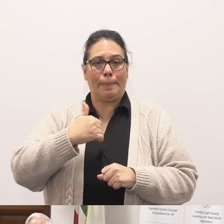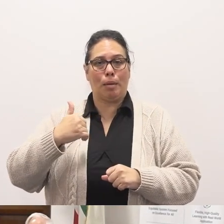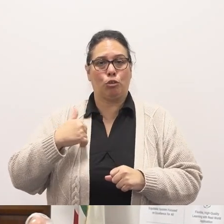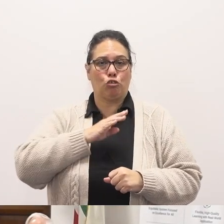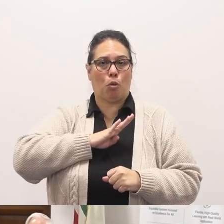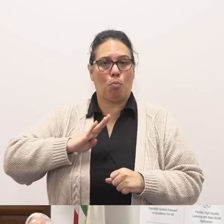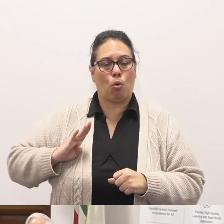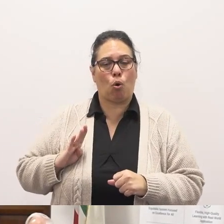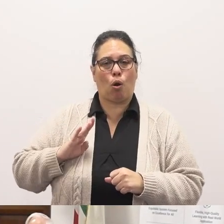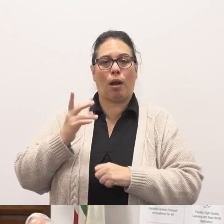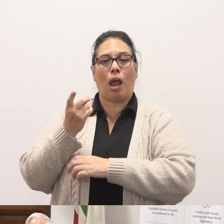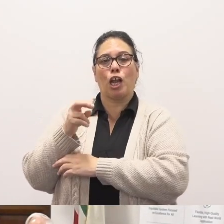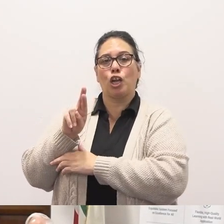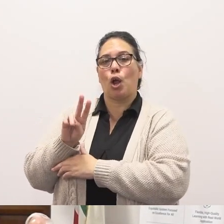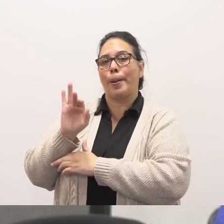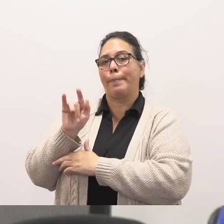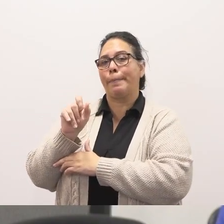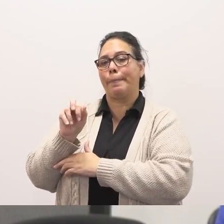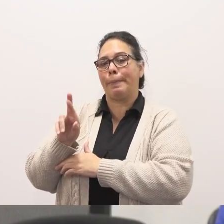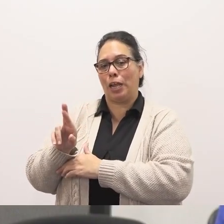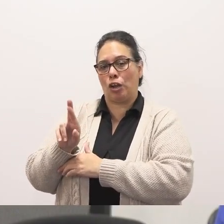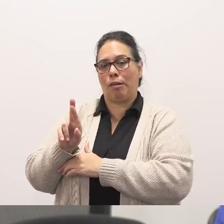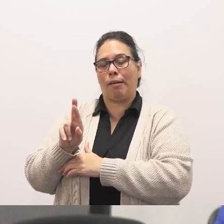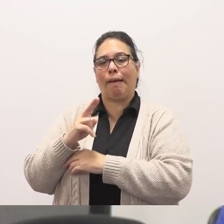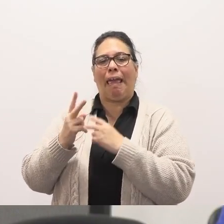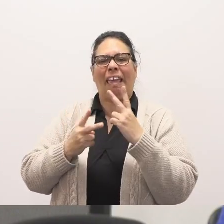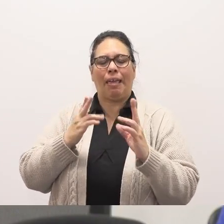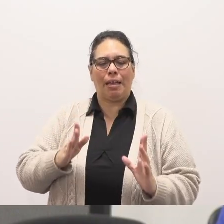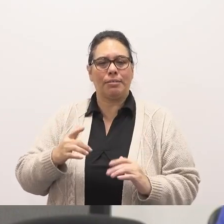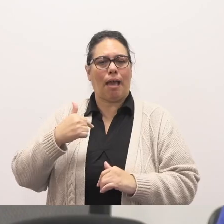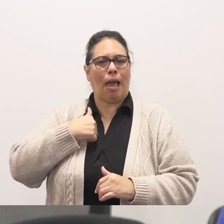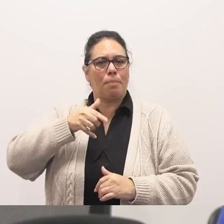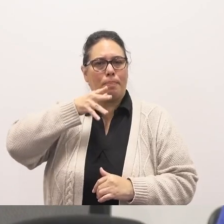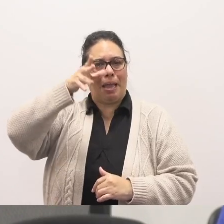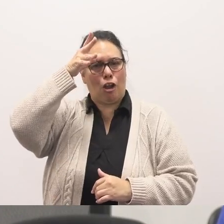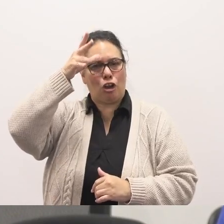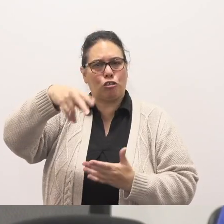and guests, my name is Jeremy Dodgen. I'm a parent at Renaissance High School for the Arts